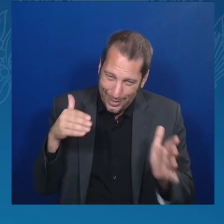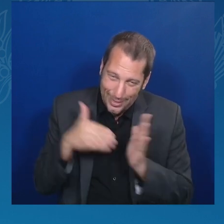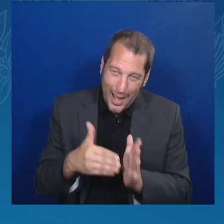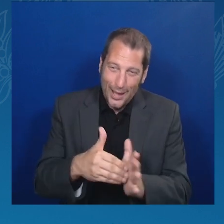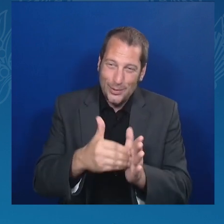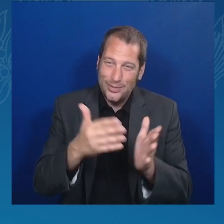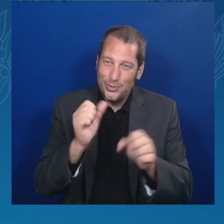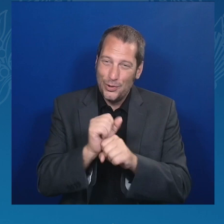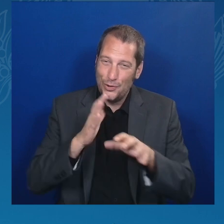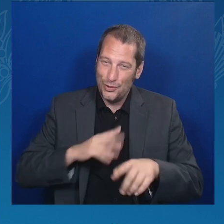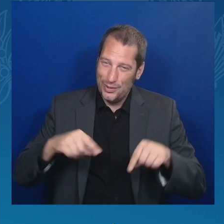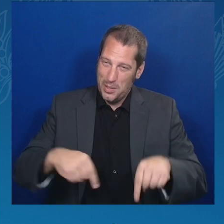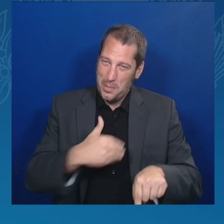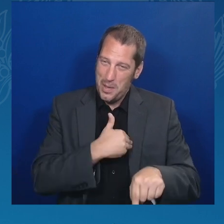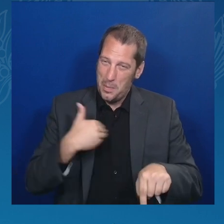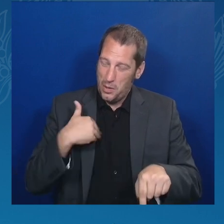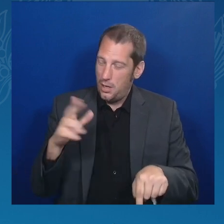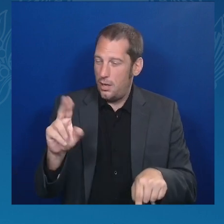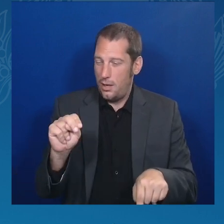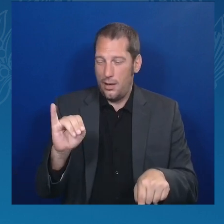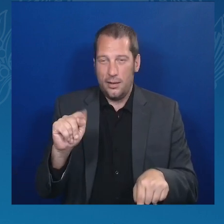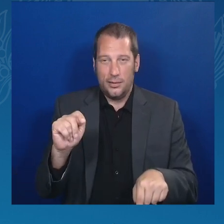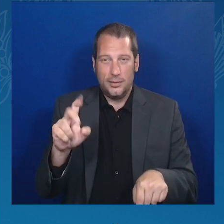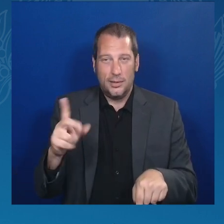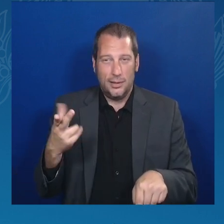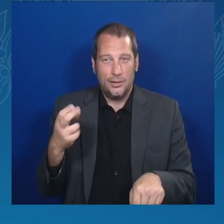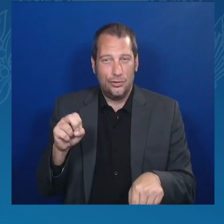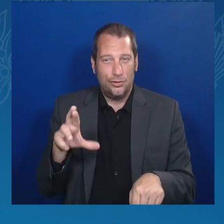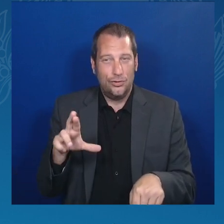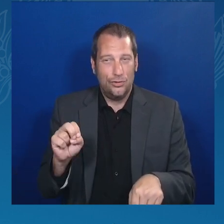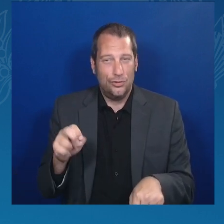On the issue of immigration, we believe in keeping families together,